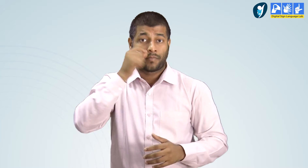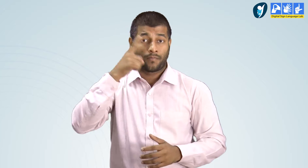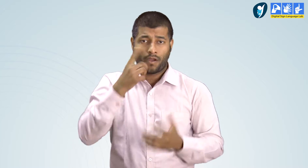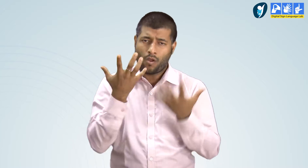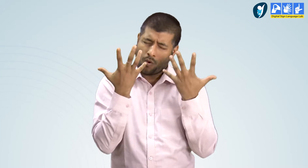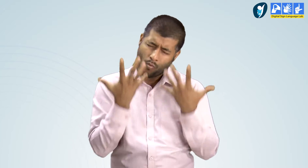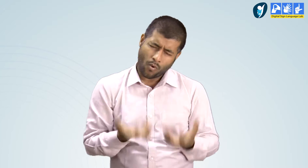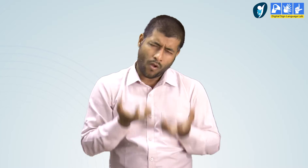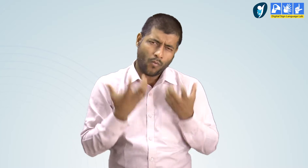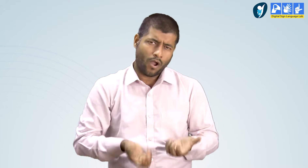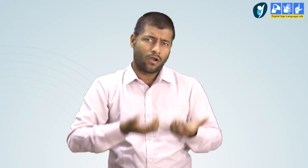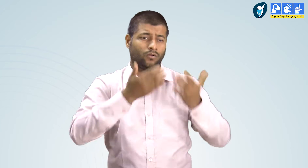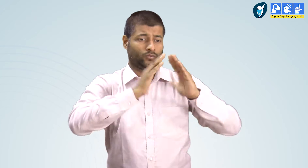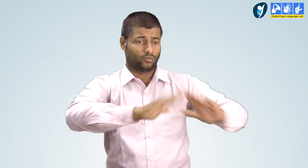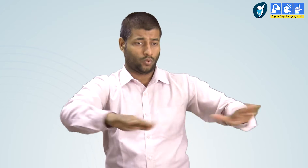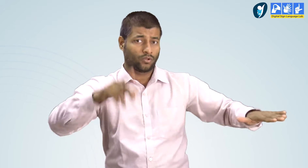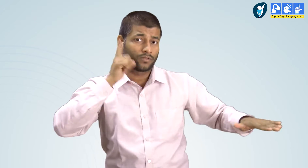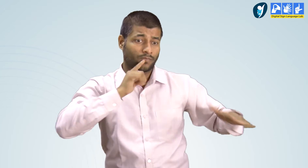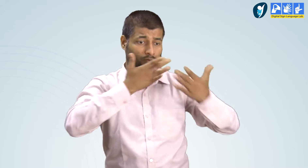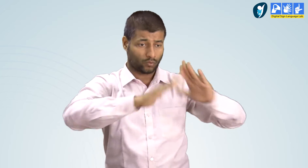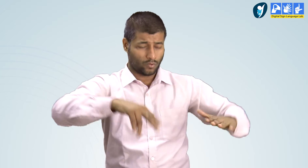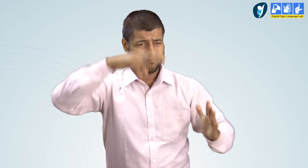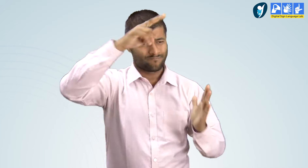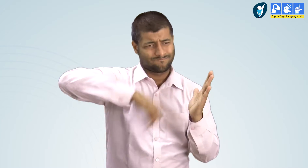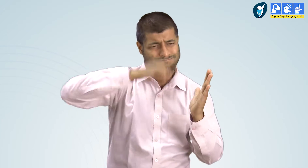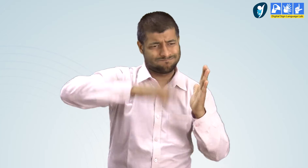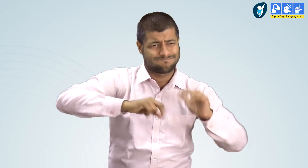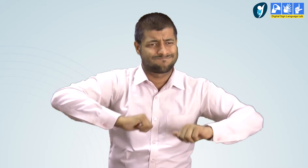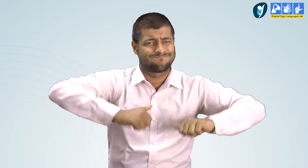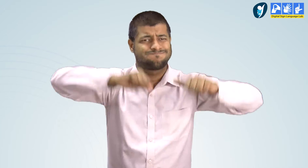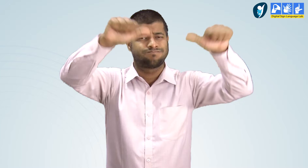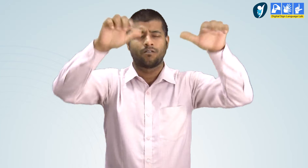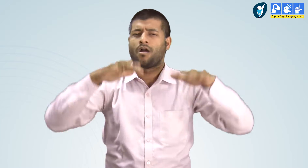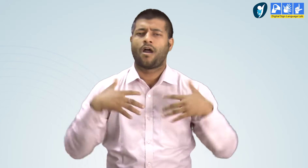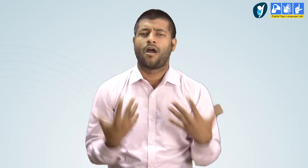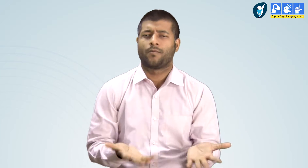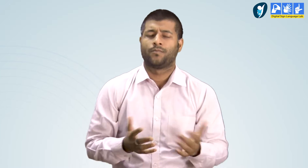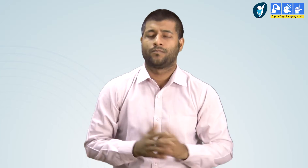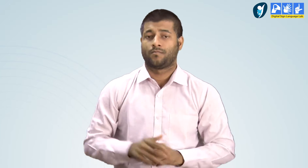Parents want their deaf children to be successful in studies, but how?